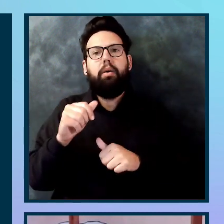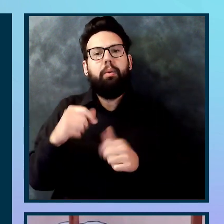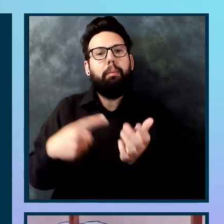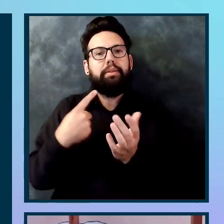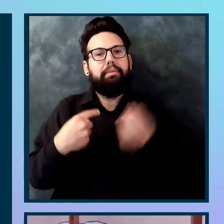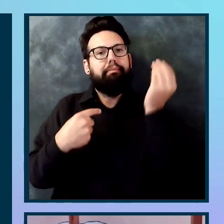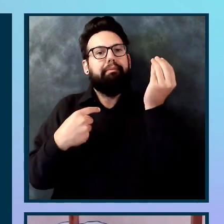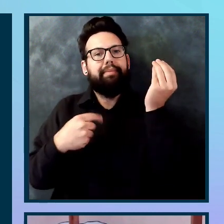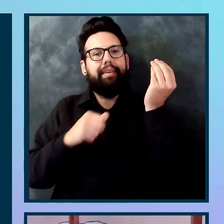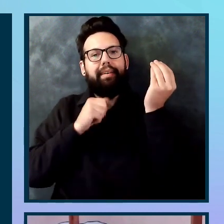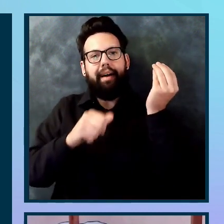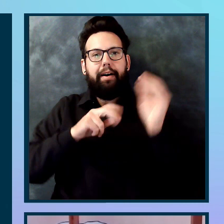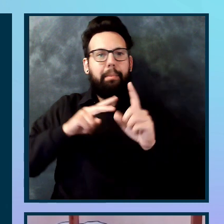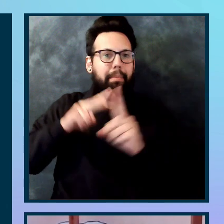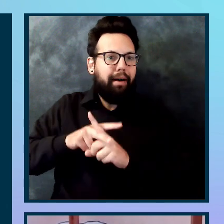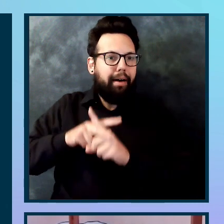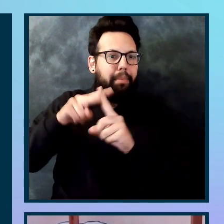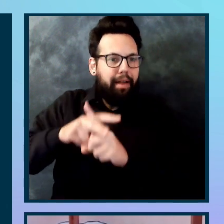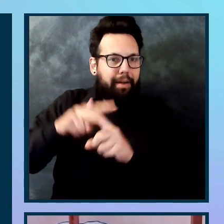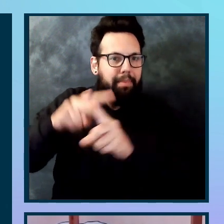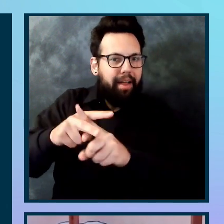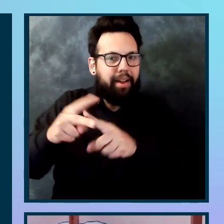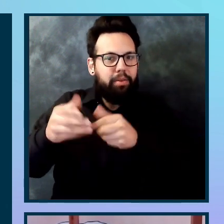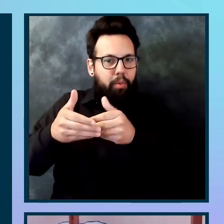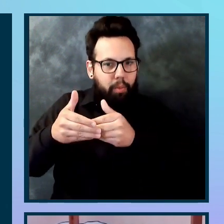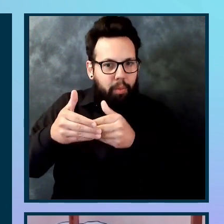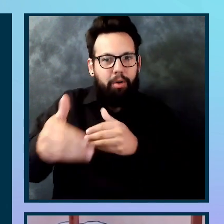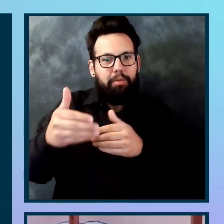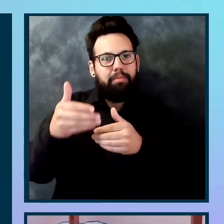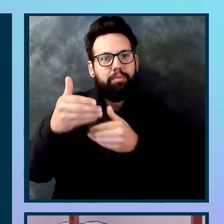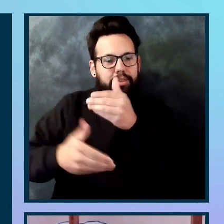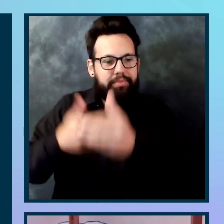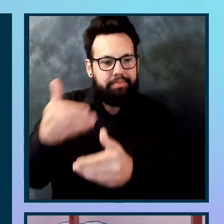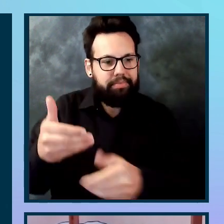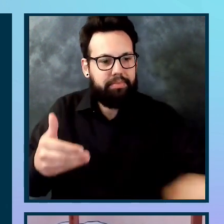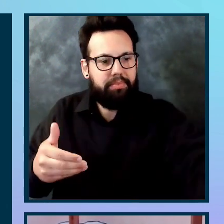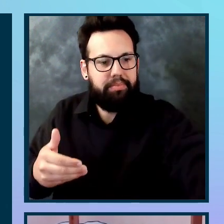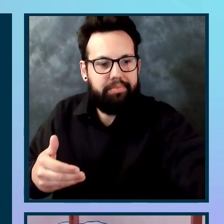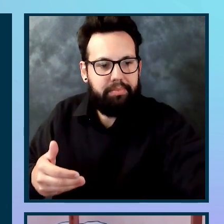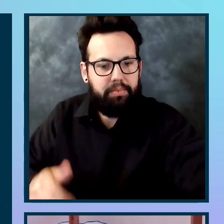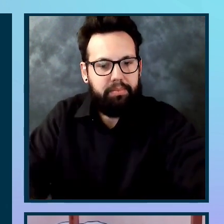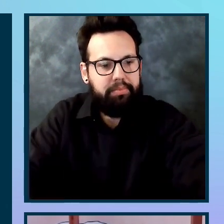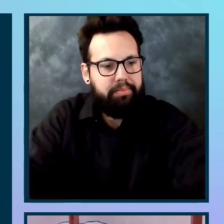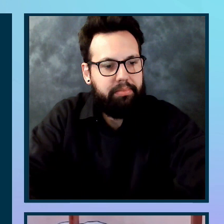or thing that you're trying to build, right? So we have all the same problems as checklists